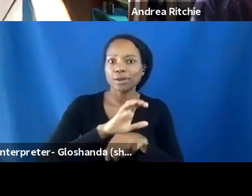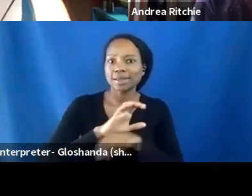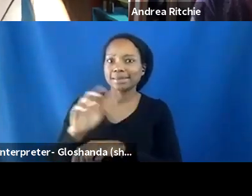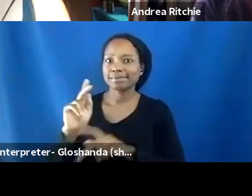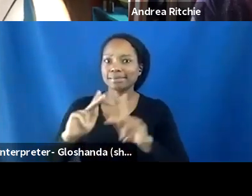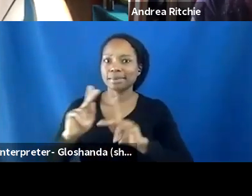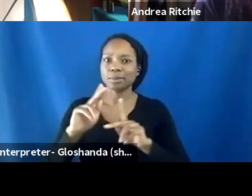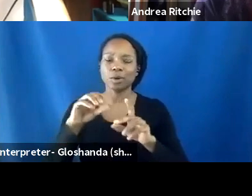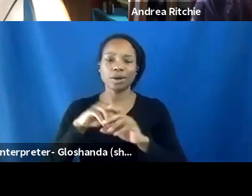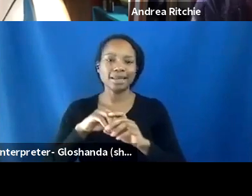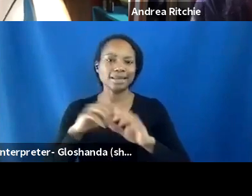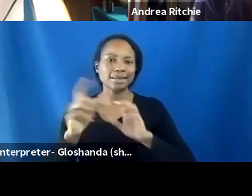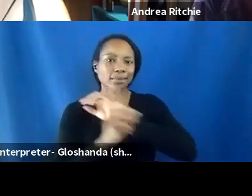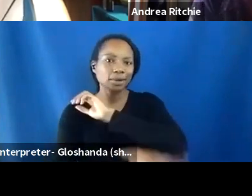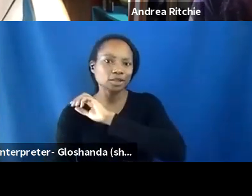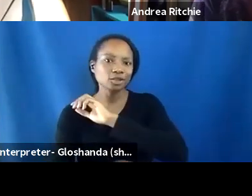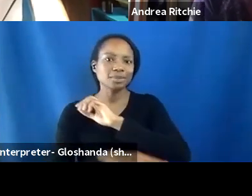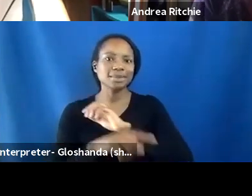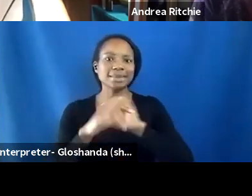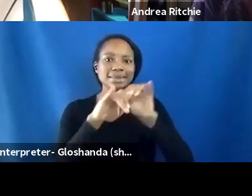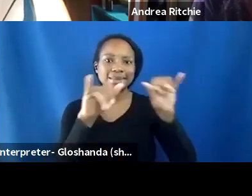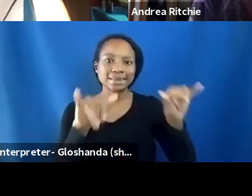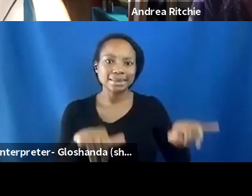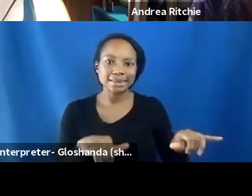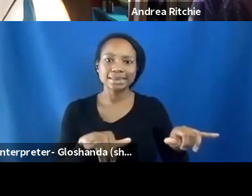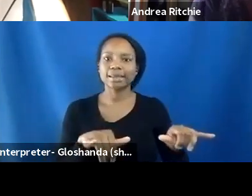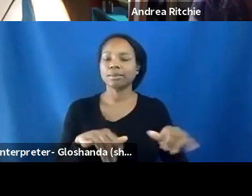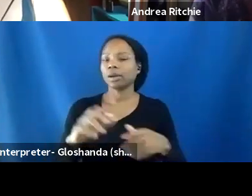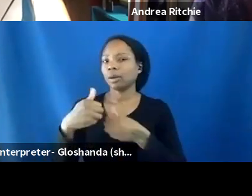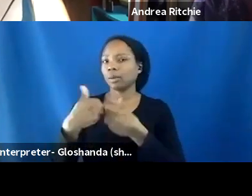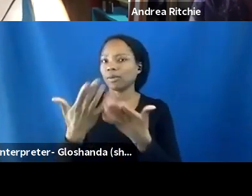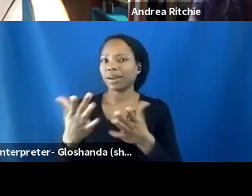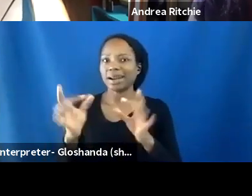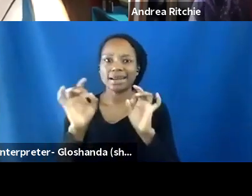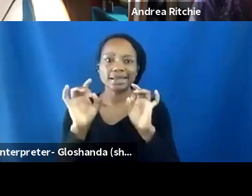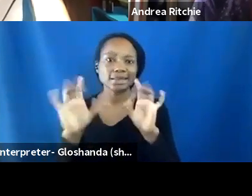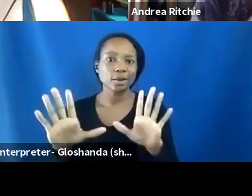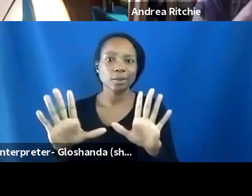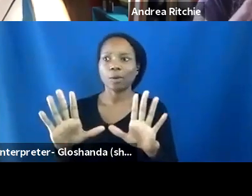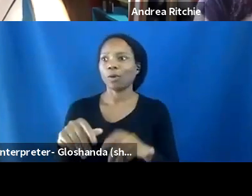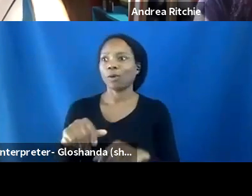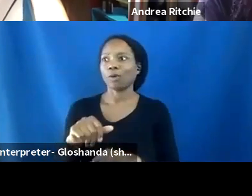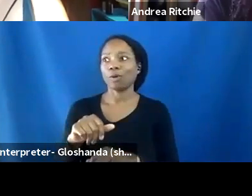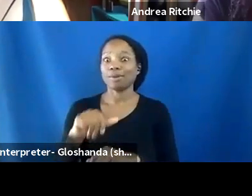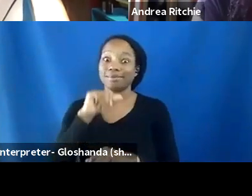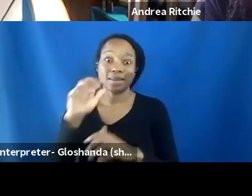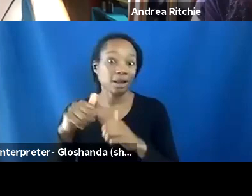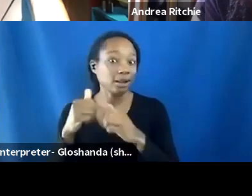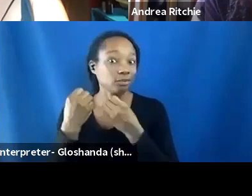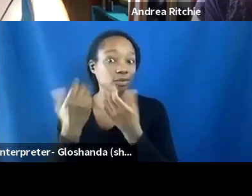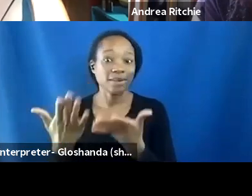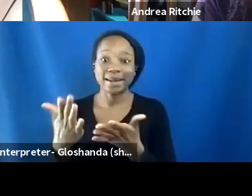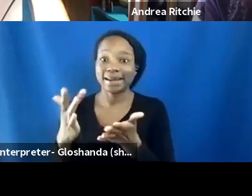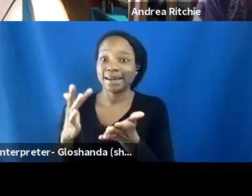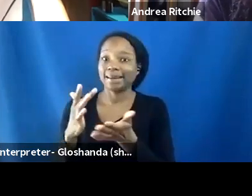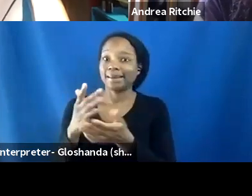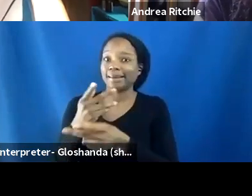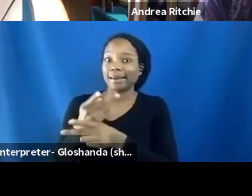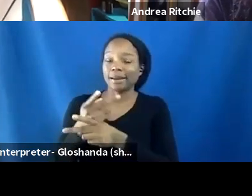providing terrible or nonexistent medical care to people incarcerated, force confining people